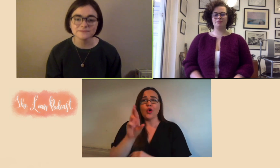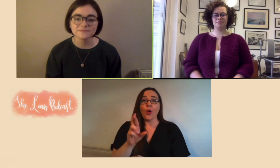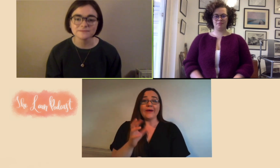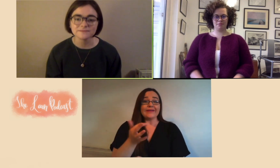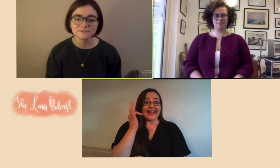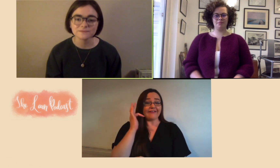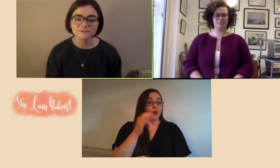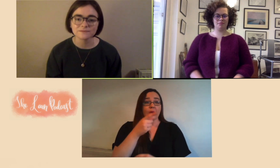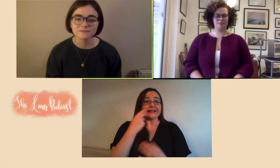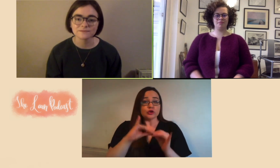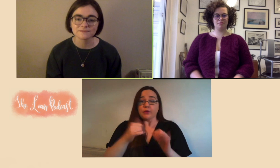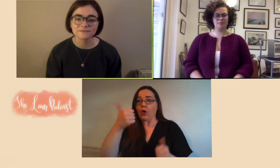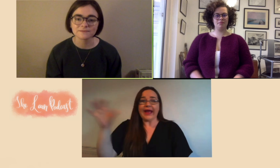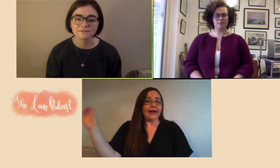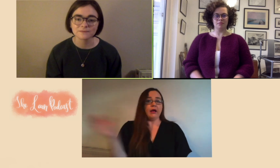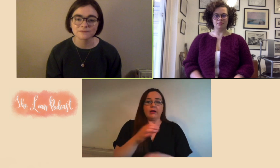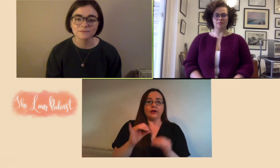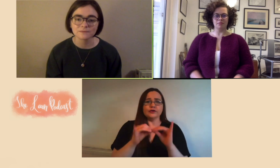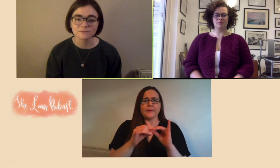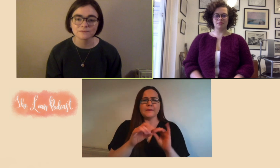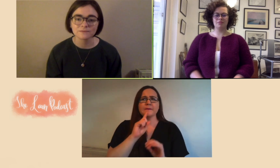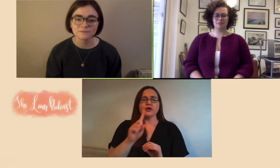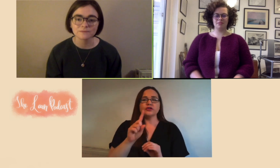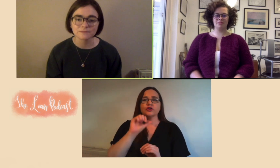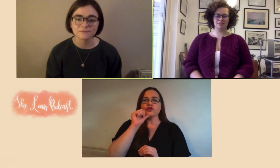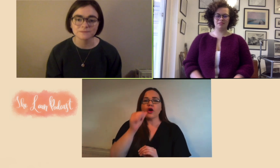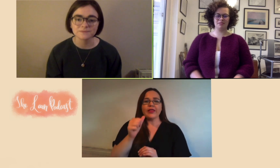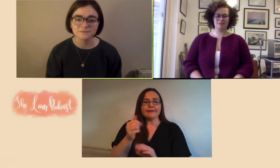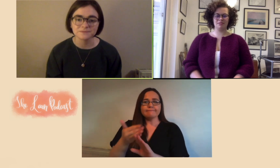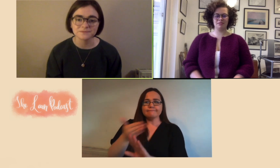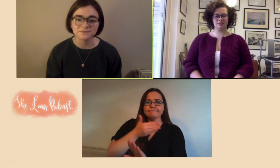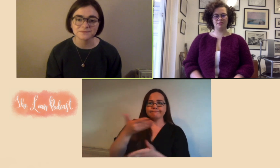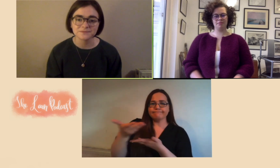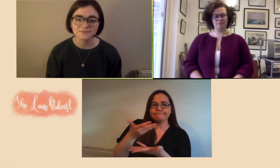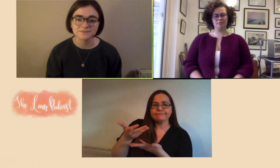about accessibility and or if they had an interpreter for me saying it was kind of last minute